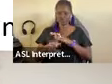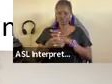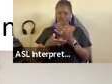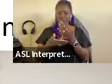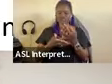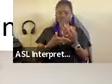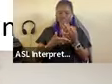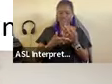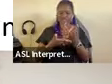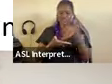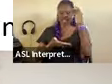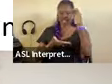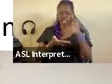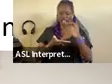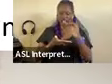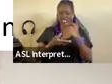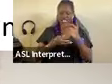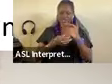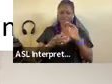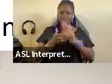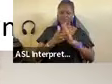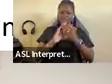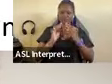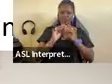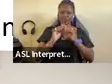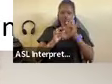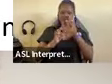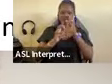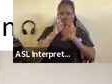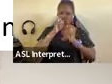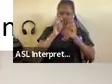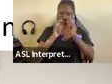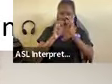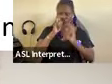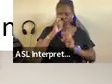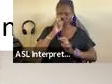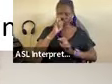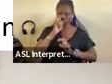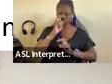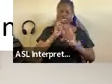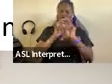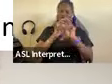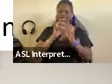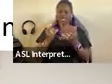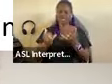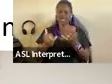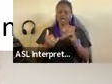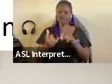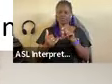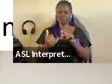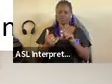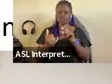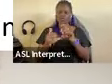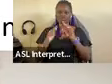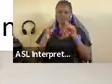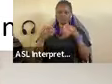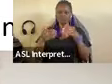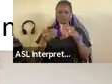contracts, we have to narrow and focus our efforts accordingly. And what we do take comfort in is that our